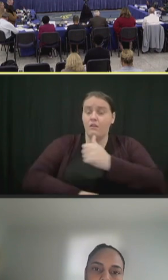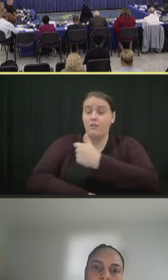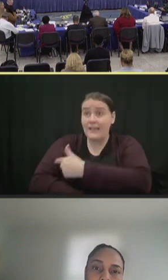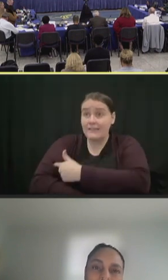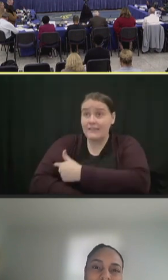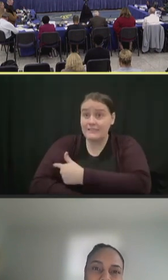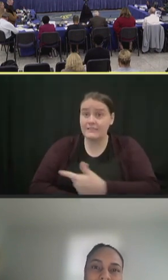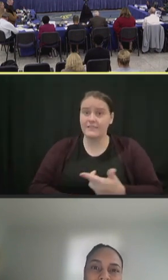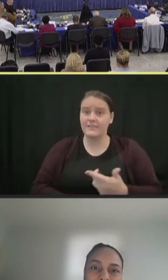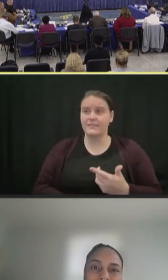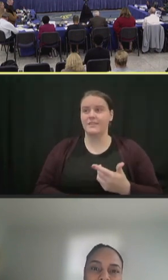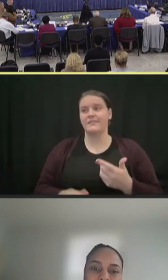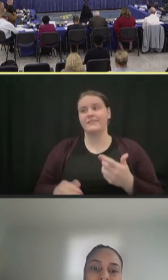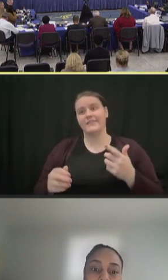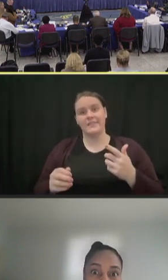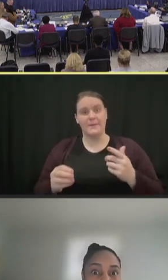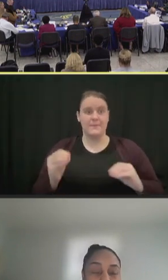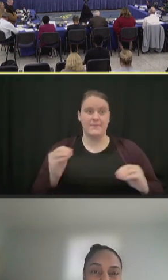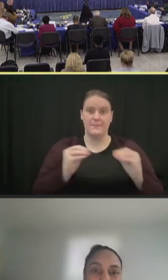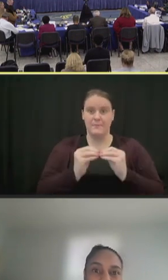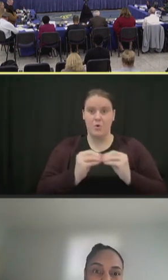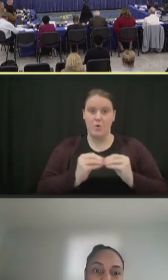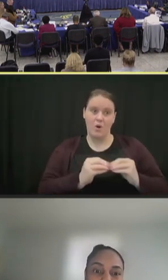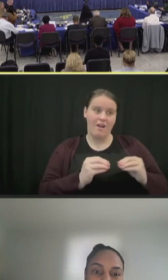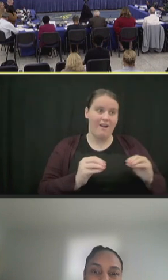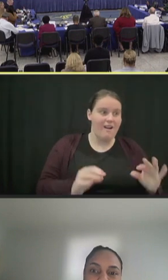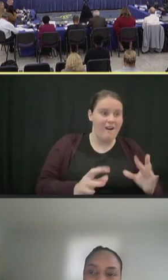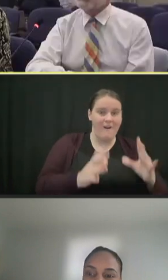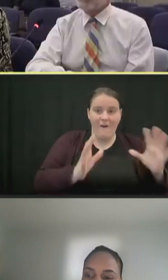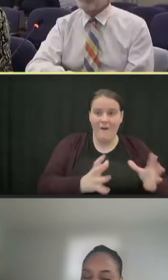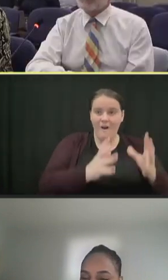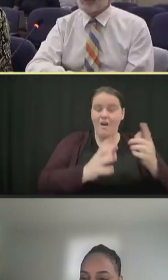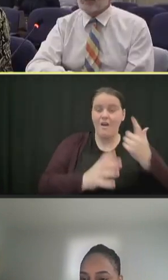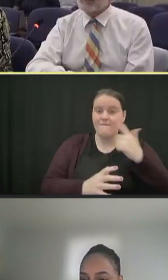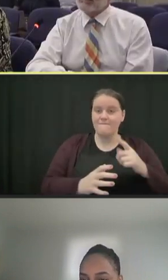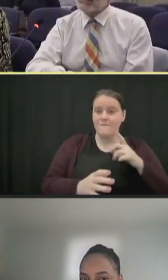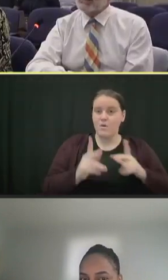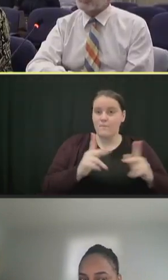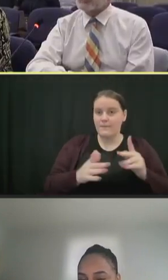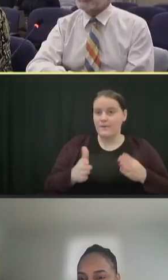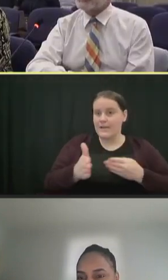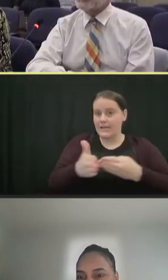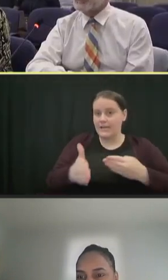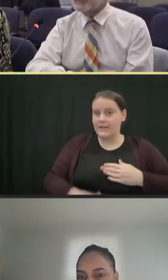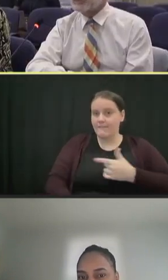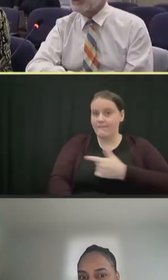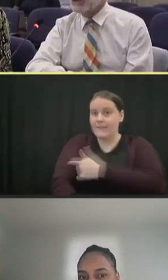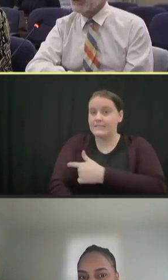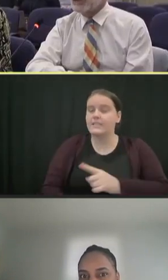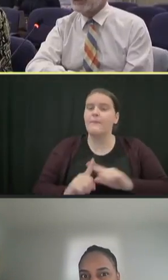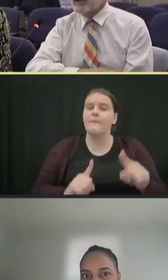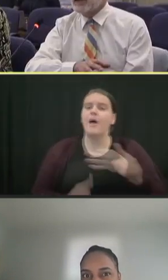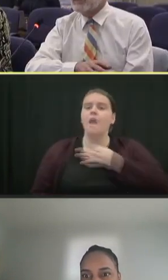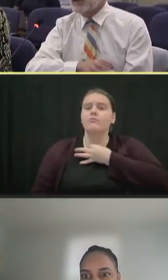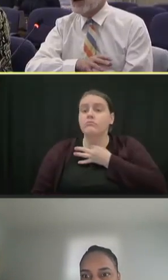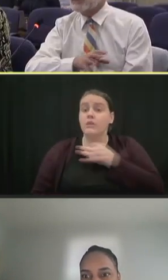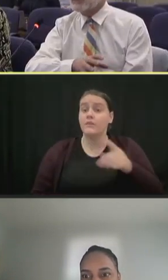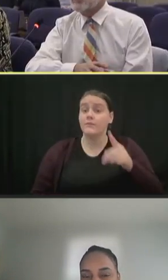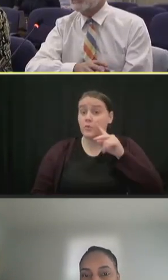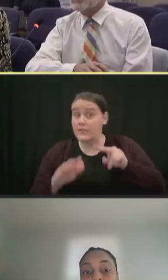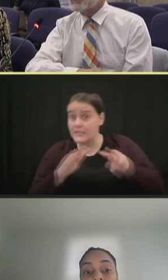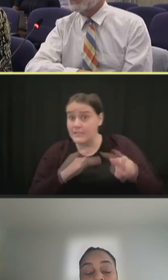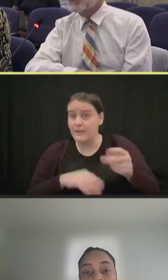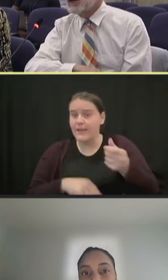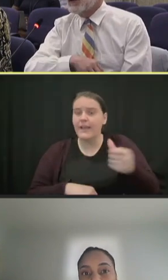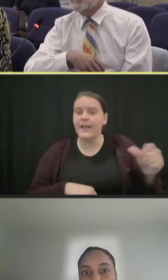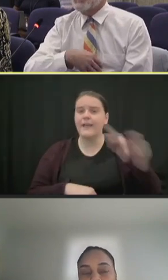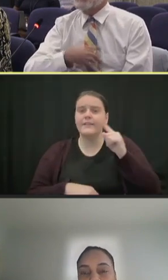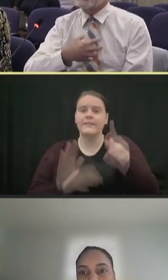anti-vaxxers. I'm just wondering if you have seen or anticipated any negative consequences from the